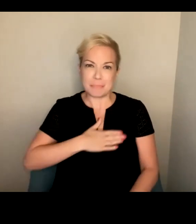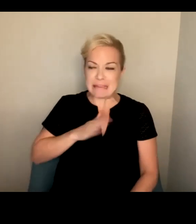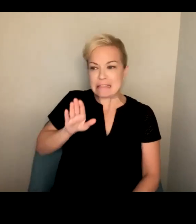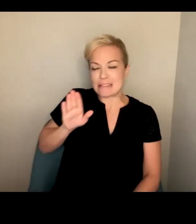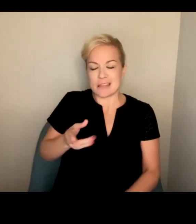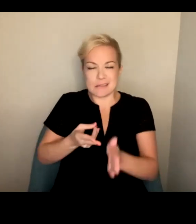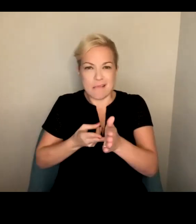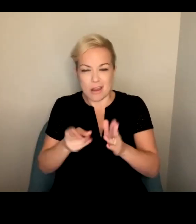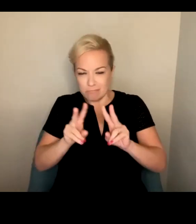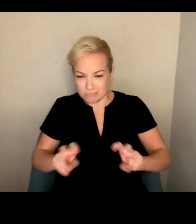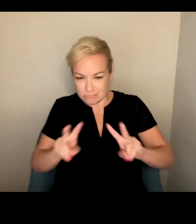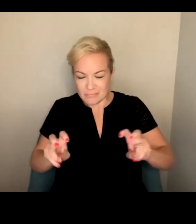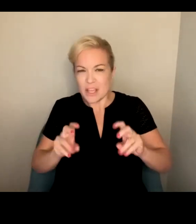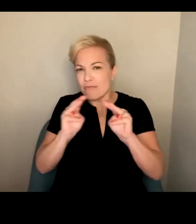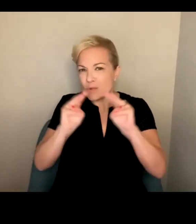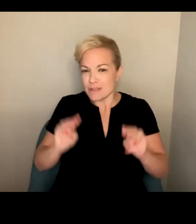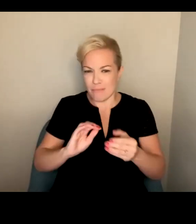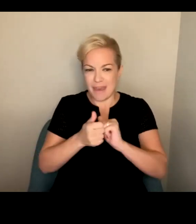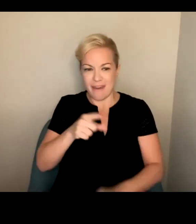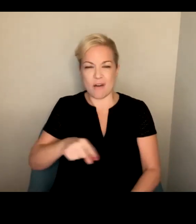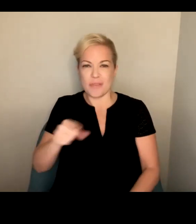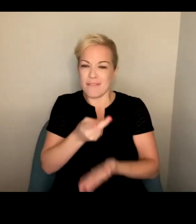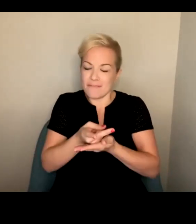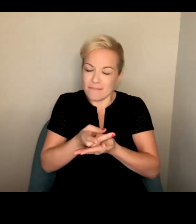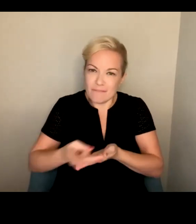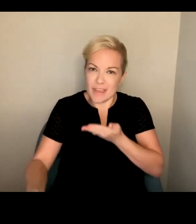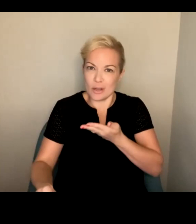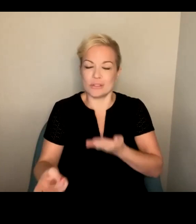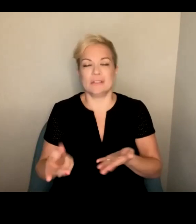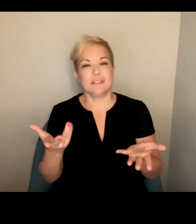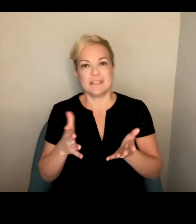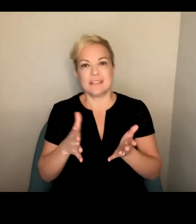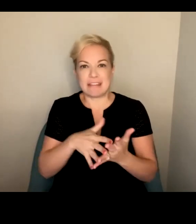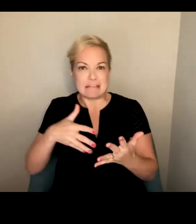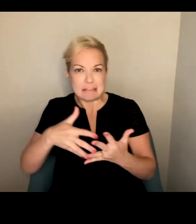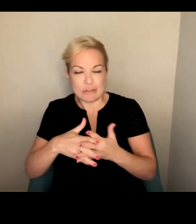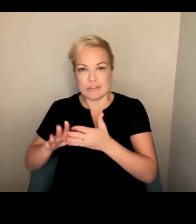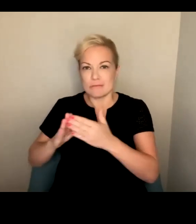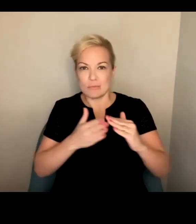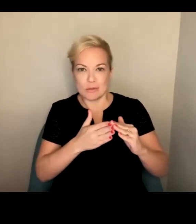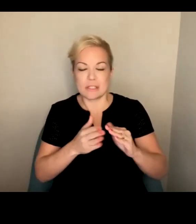in which museums have failed the Indigenous communities, create- creating distrust, as well